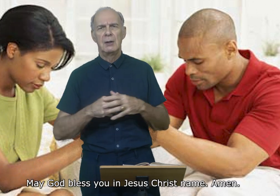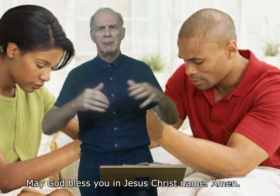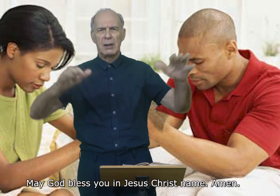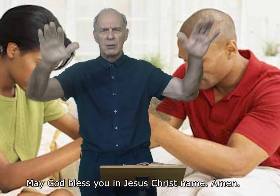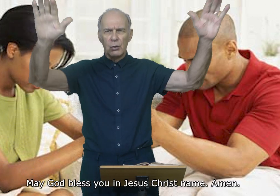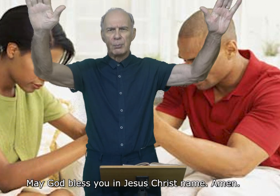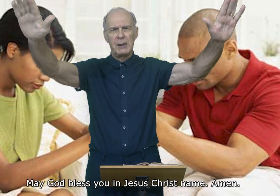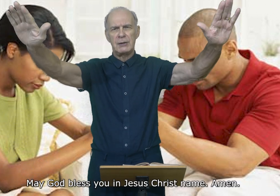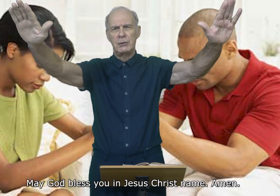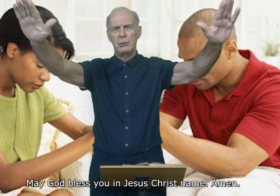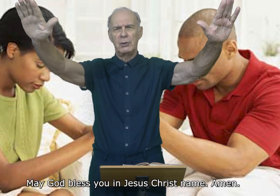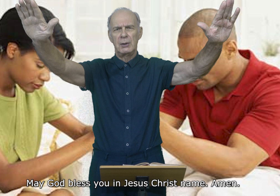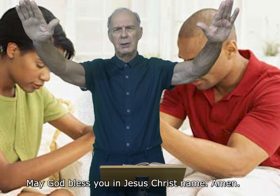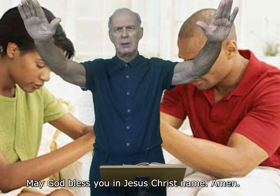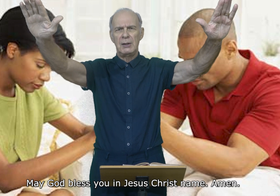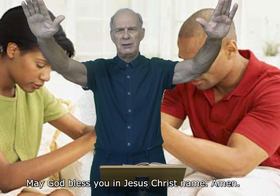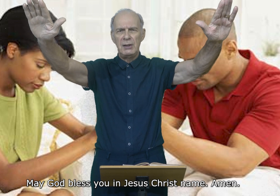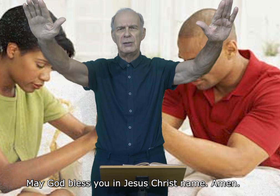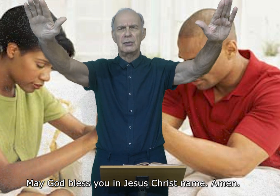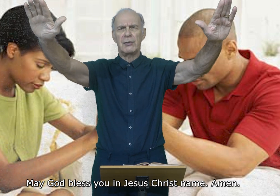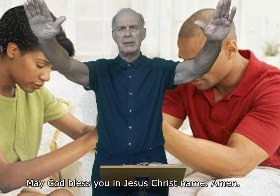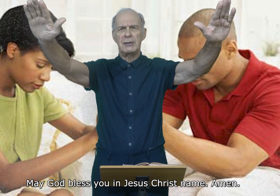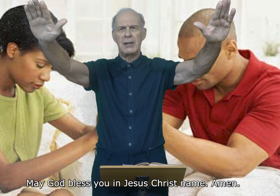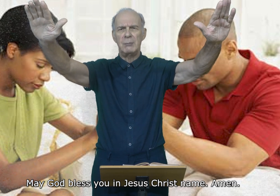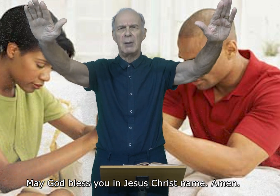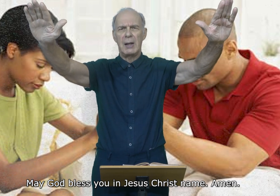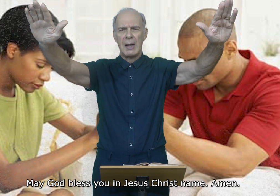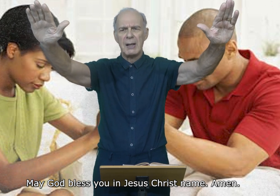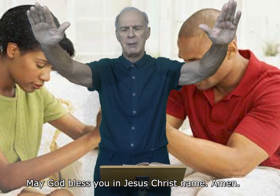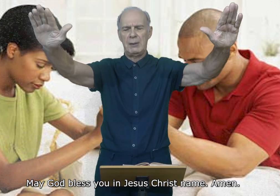May God bless you in Jesus Christ name. Amen.